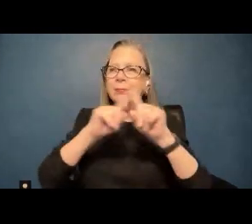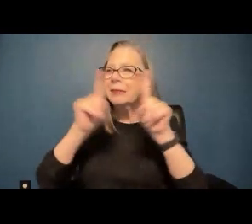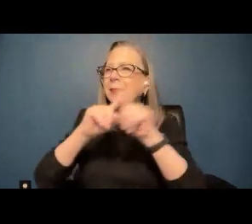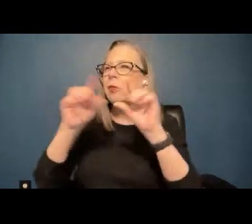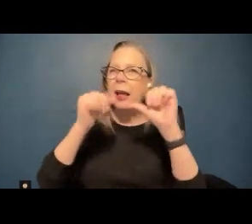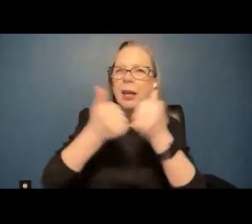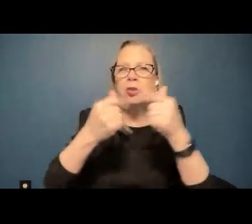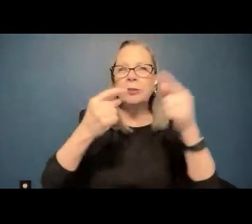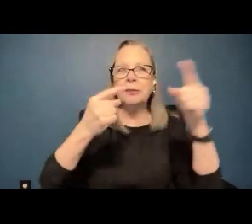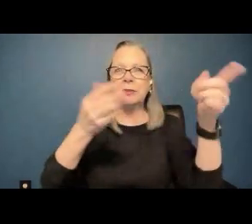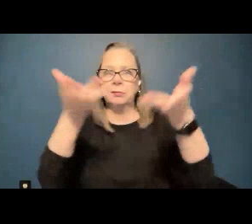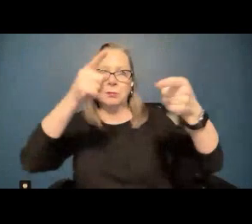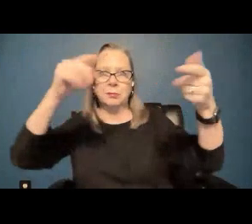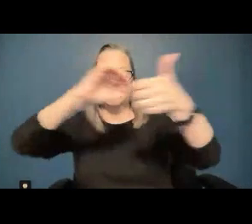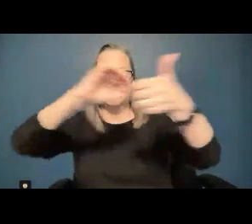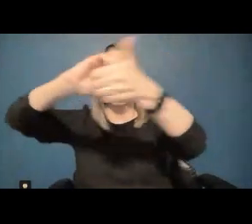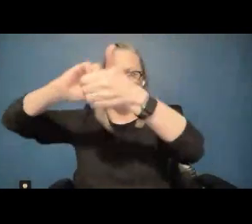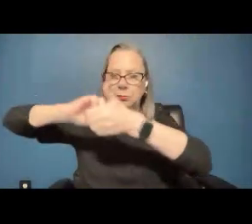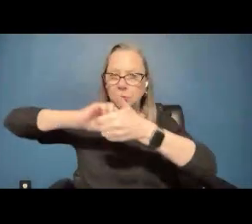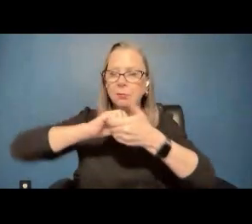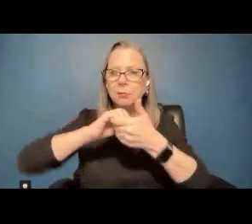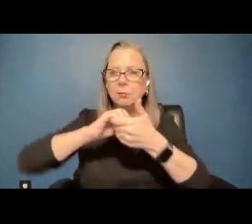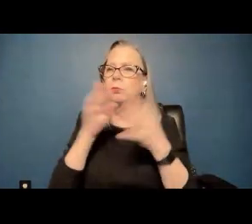that's so needed for direct care workforce data.